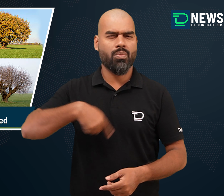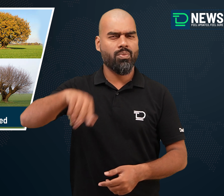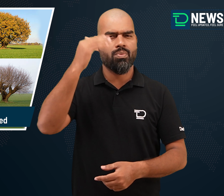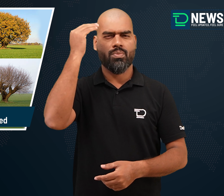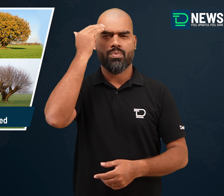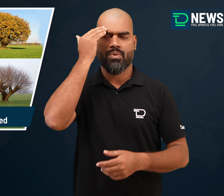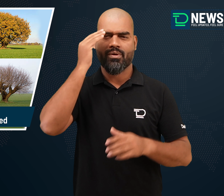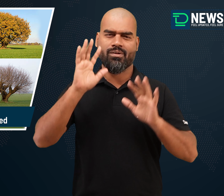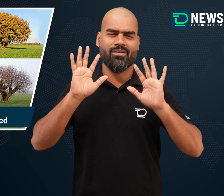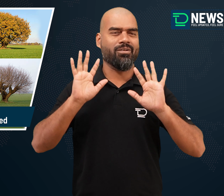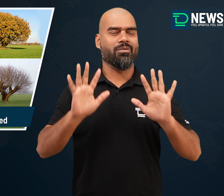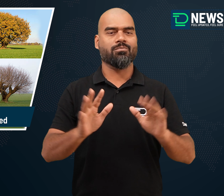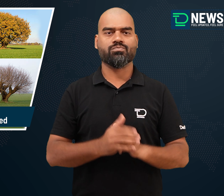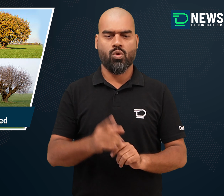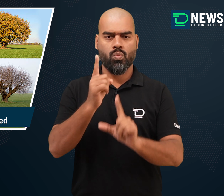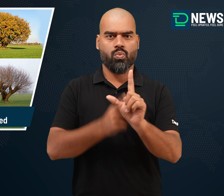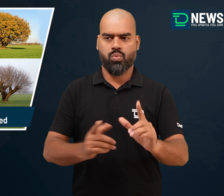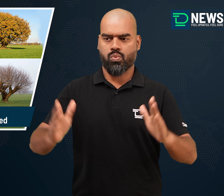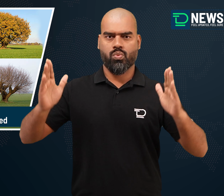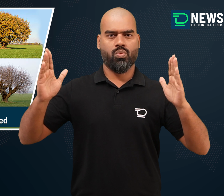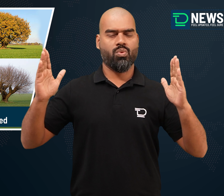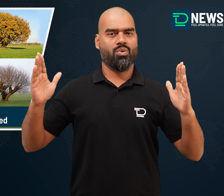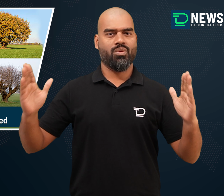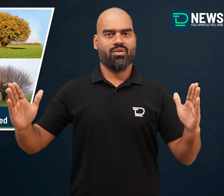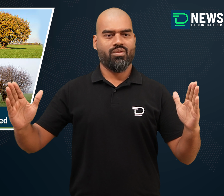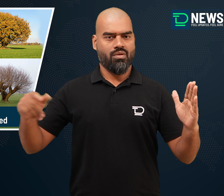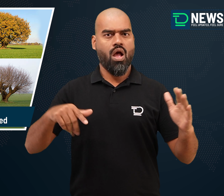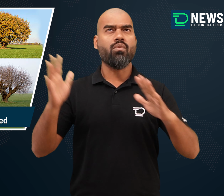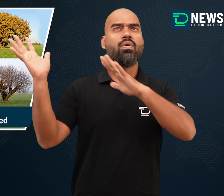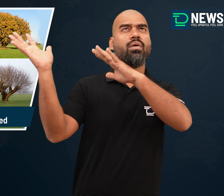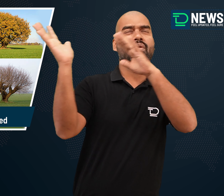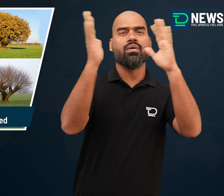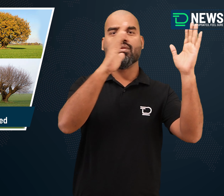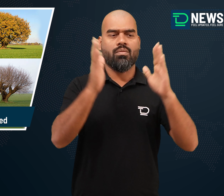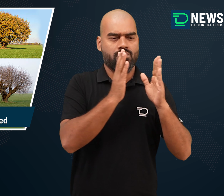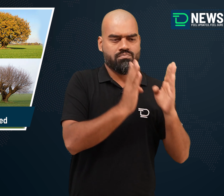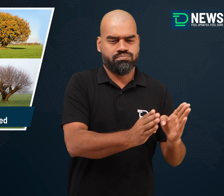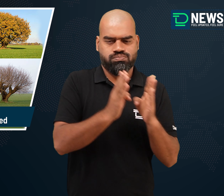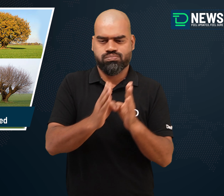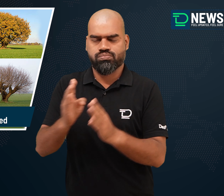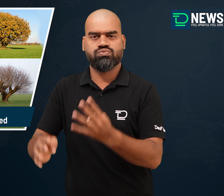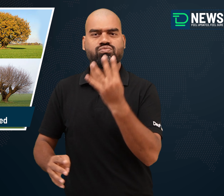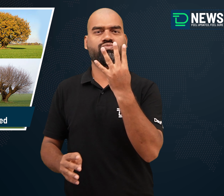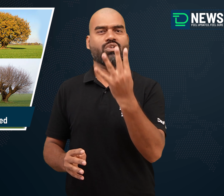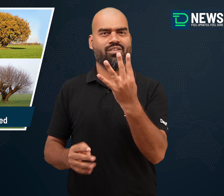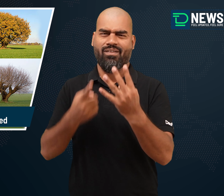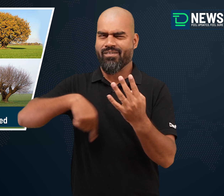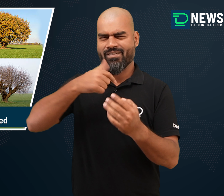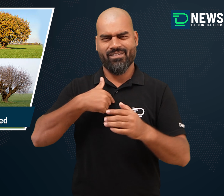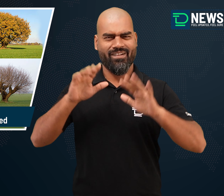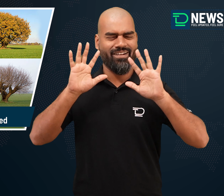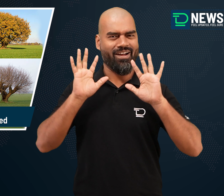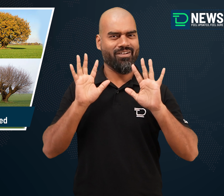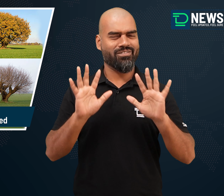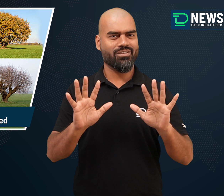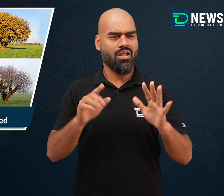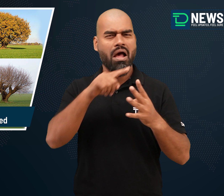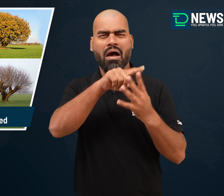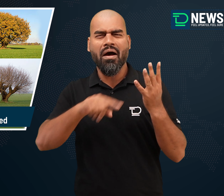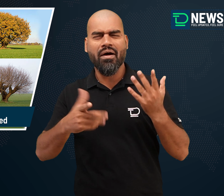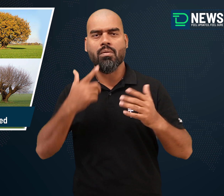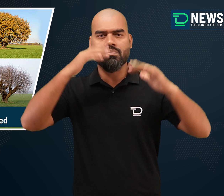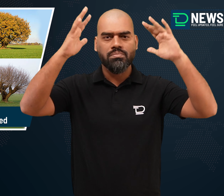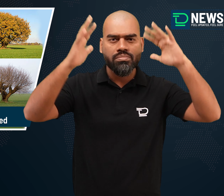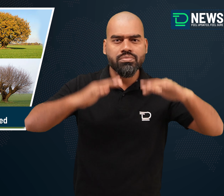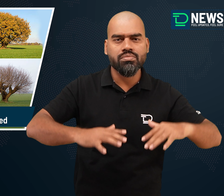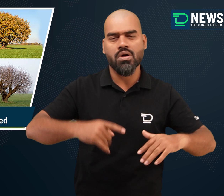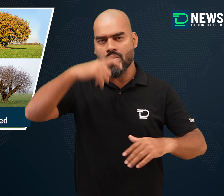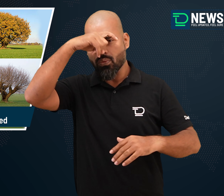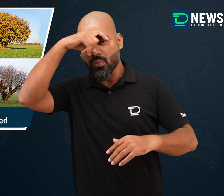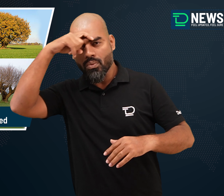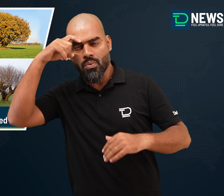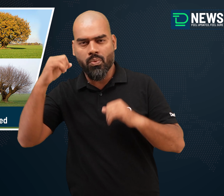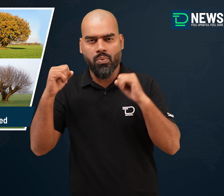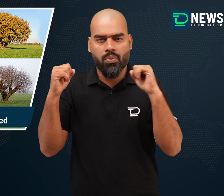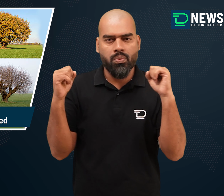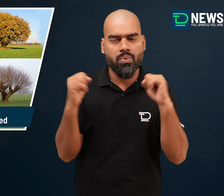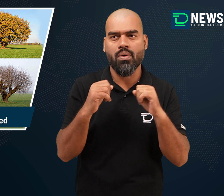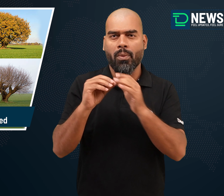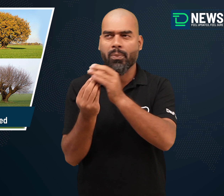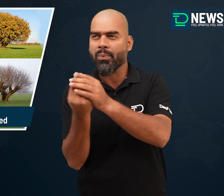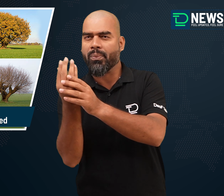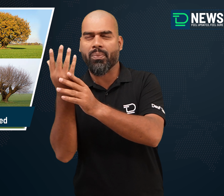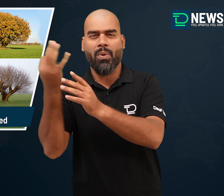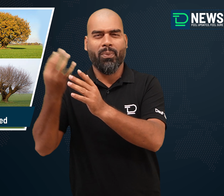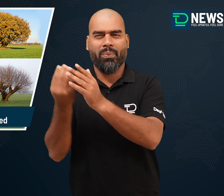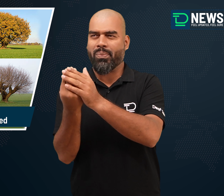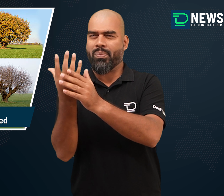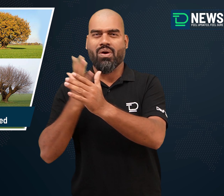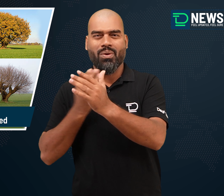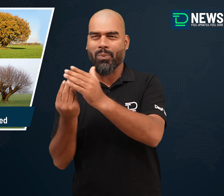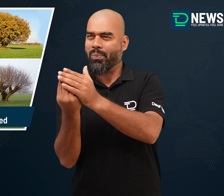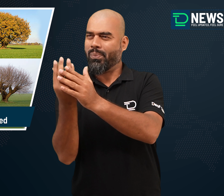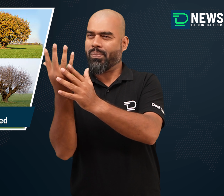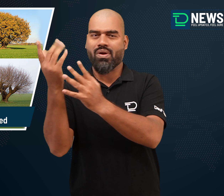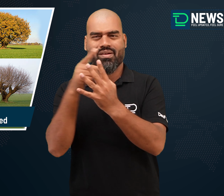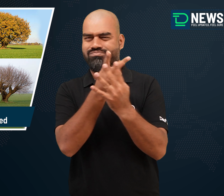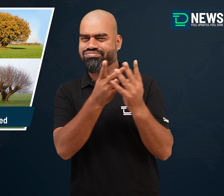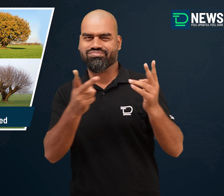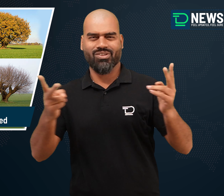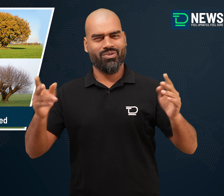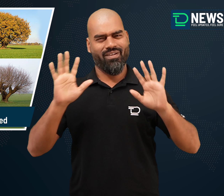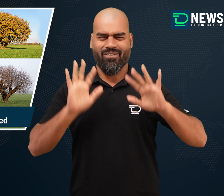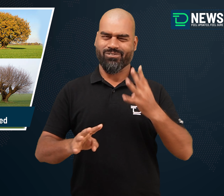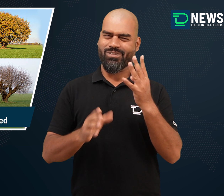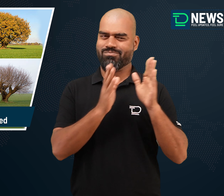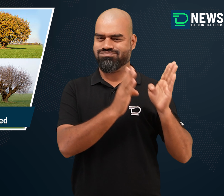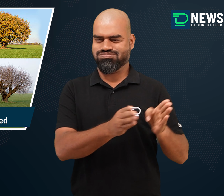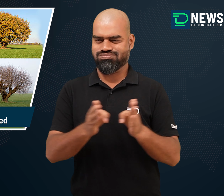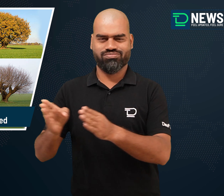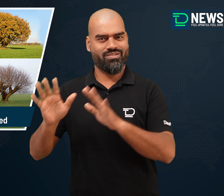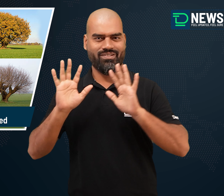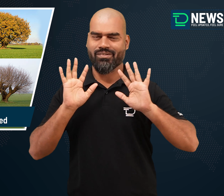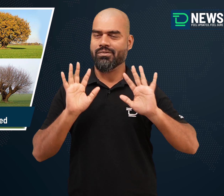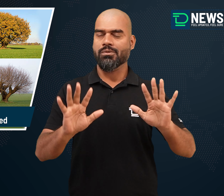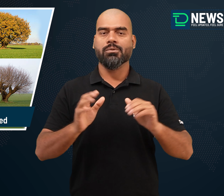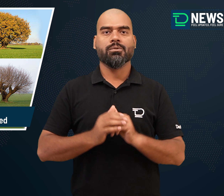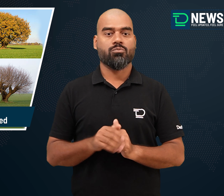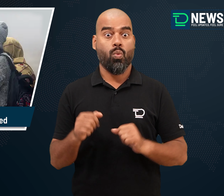We all know that we have 4 seasons in our India;